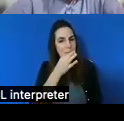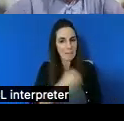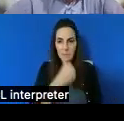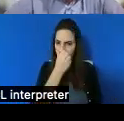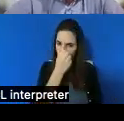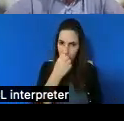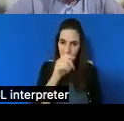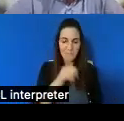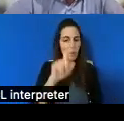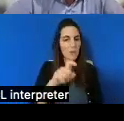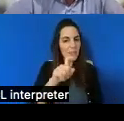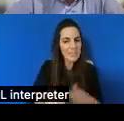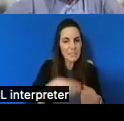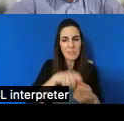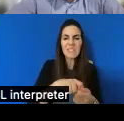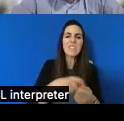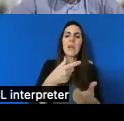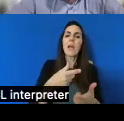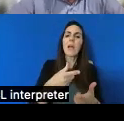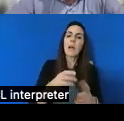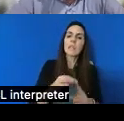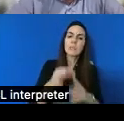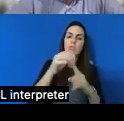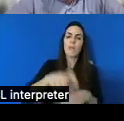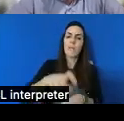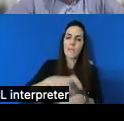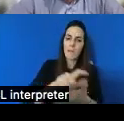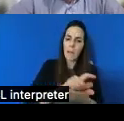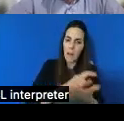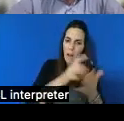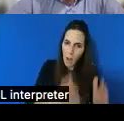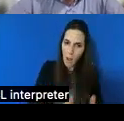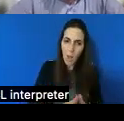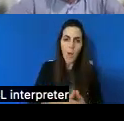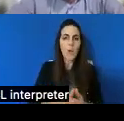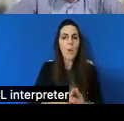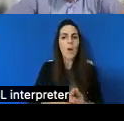that's writing these documents right that's working on the guardianship then I want to